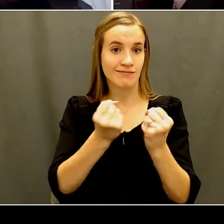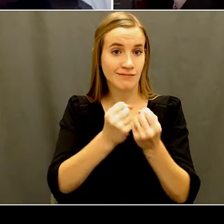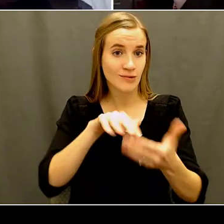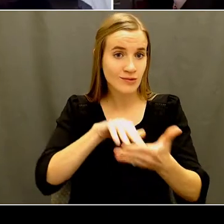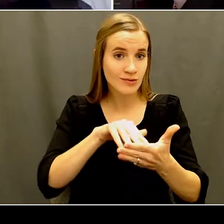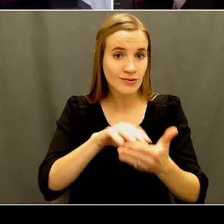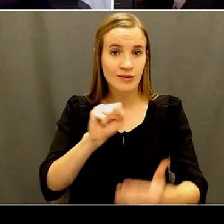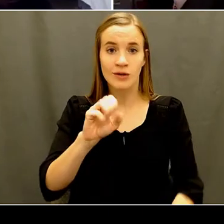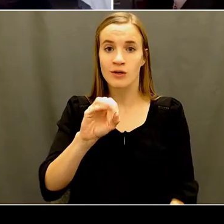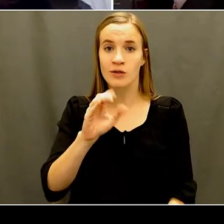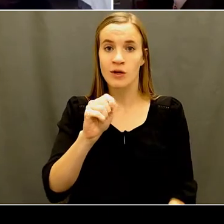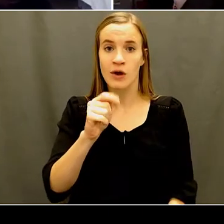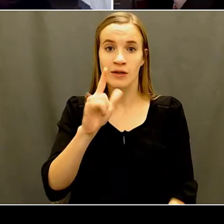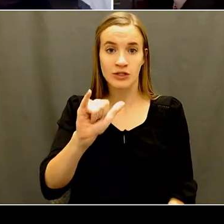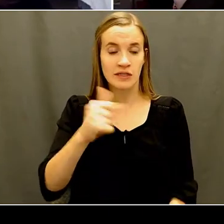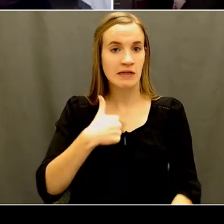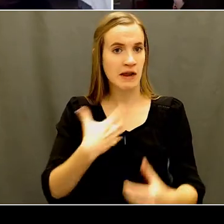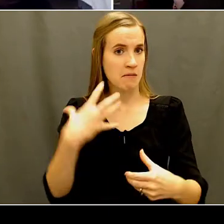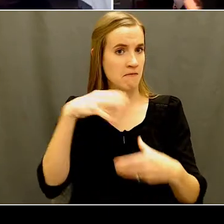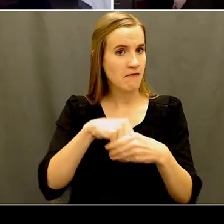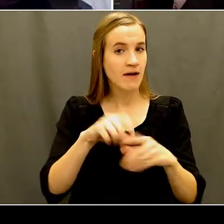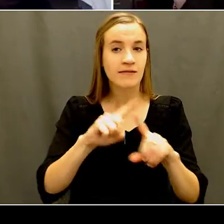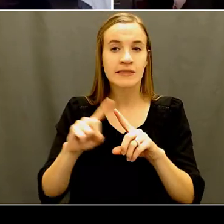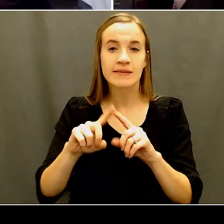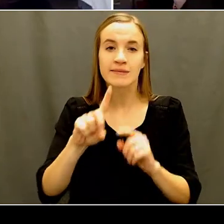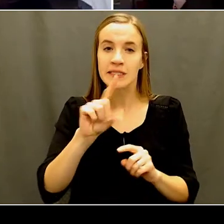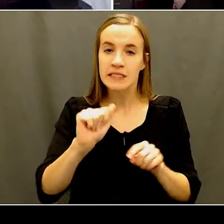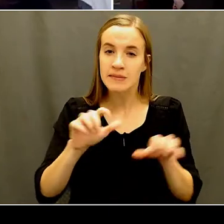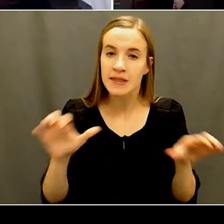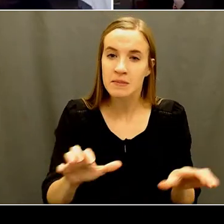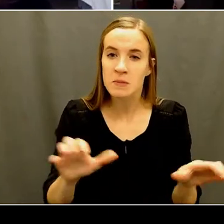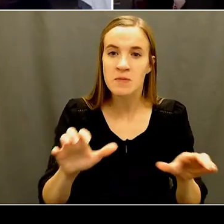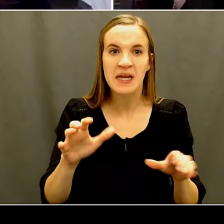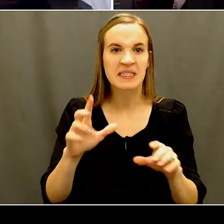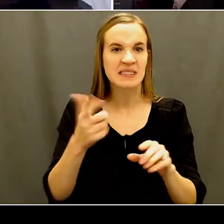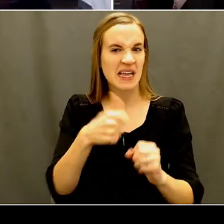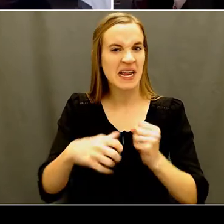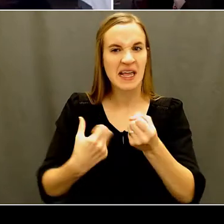Justice Movements, campaigns and any ways that I can get involved. I've been